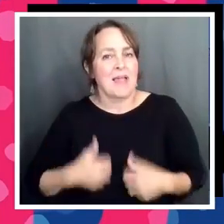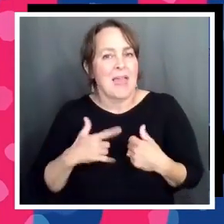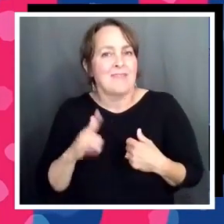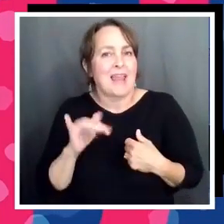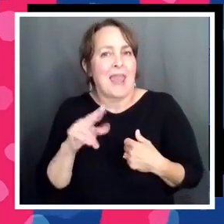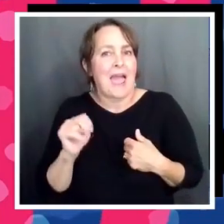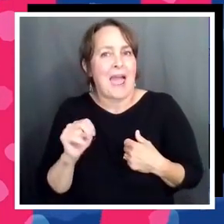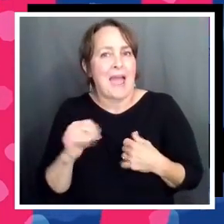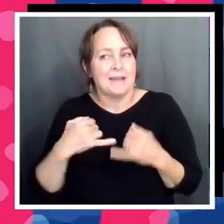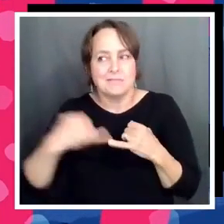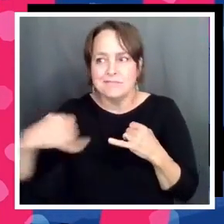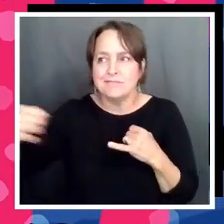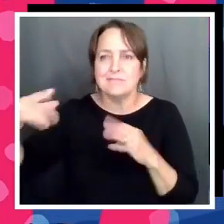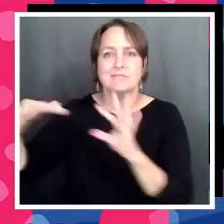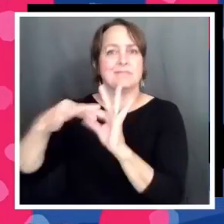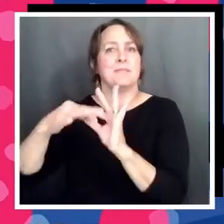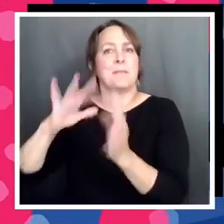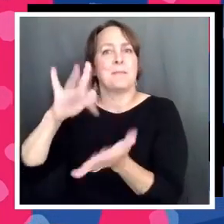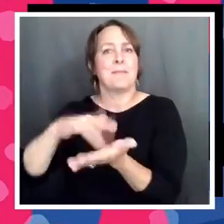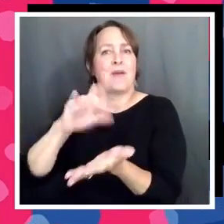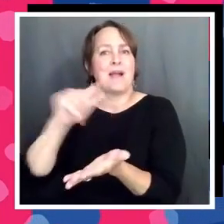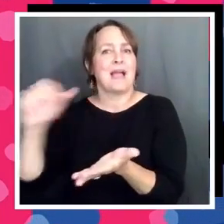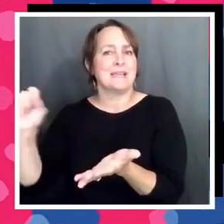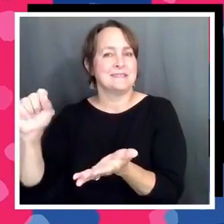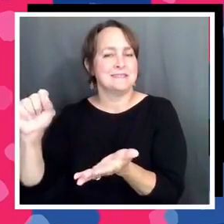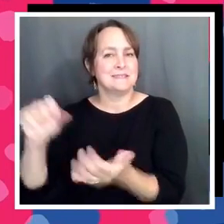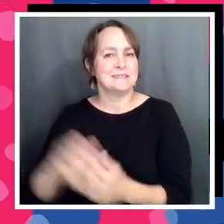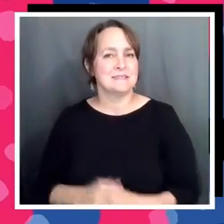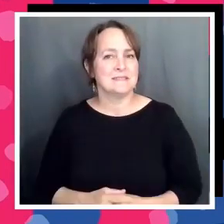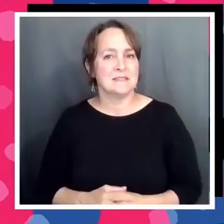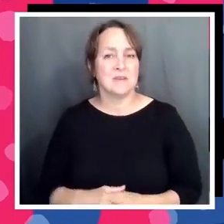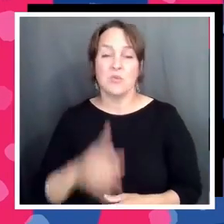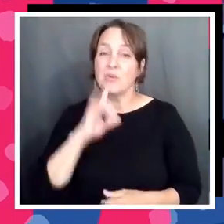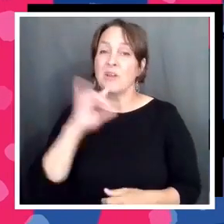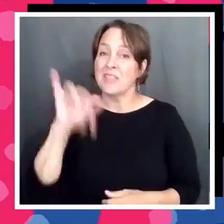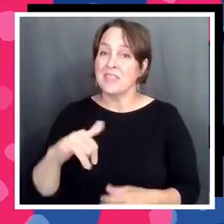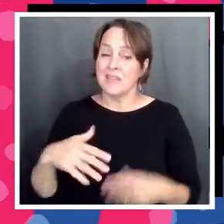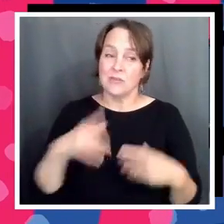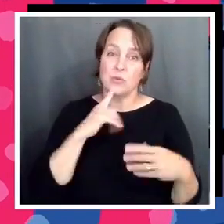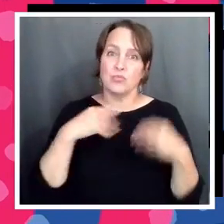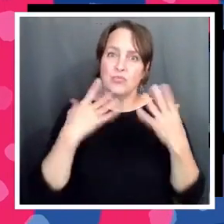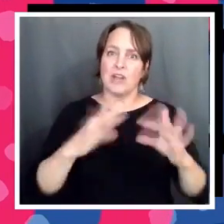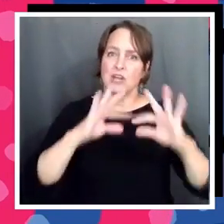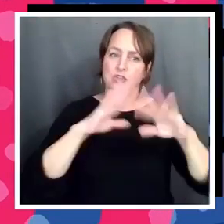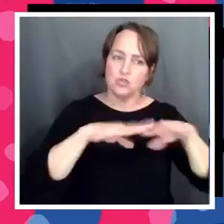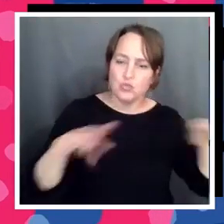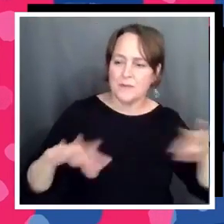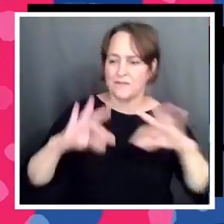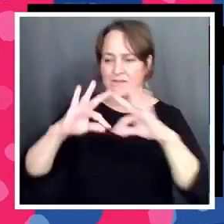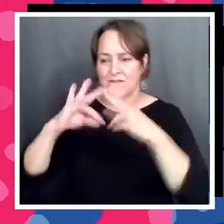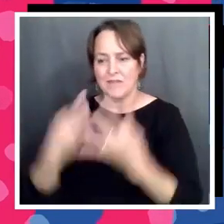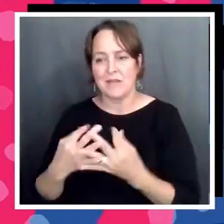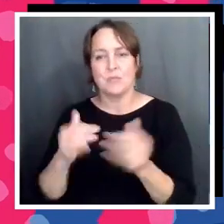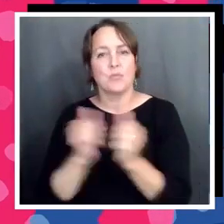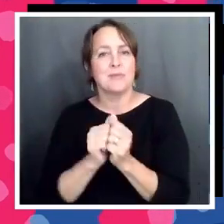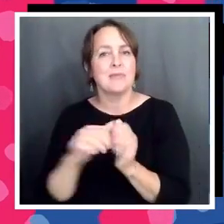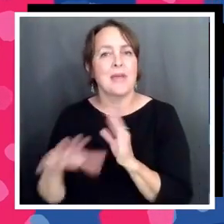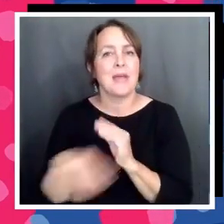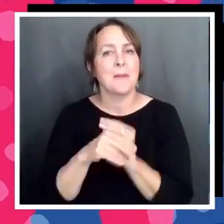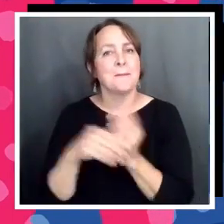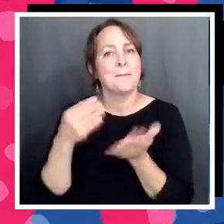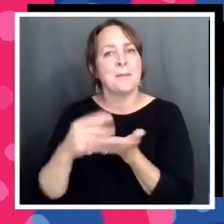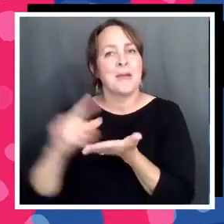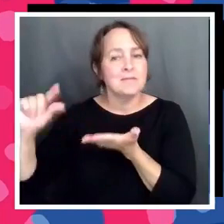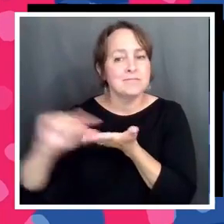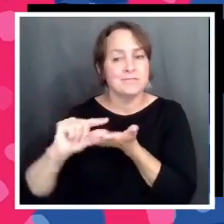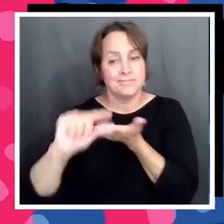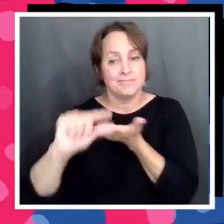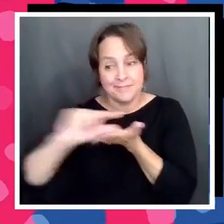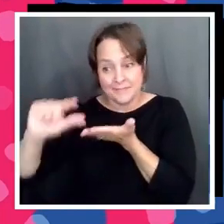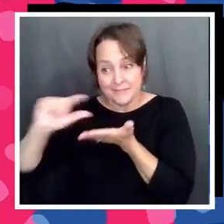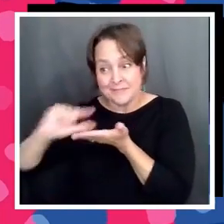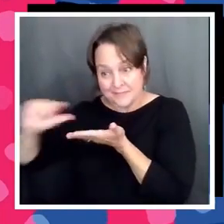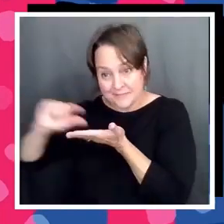CREDIT IS A NECESSARY POLICY